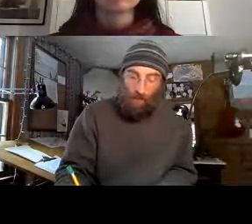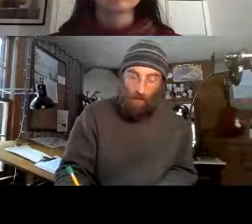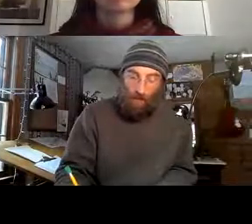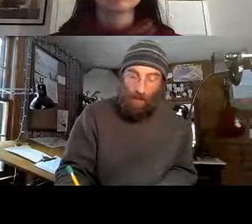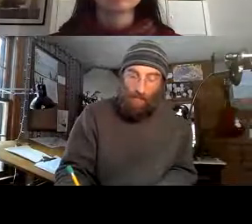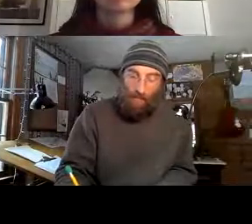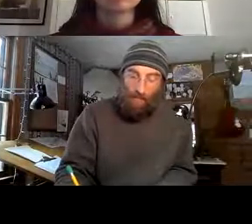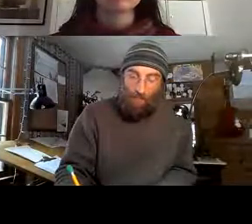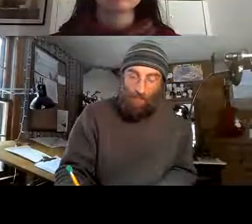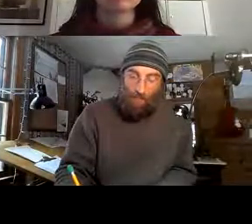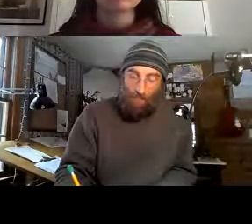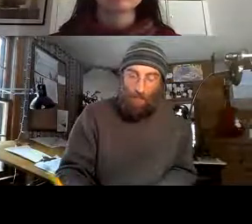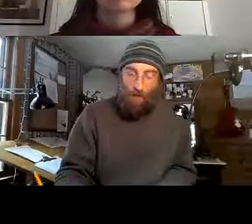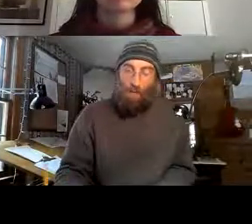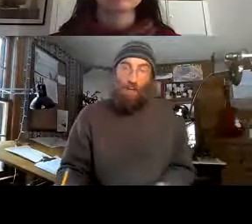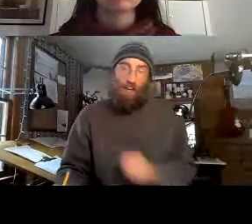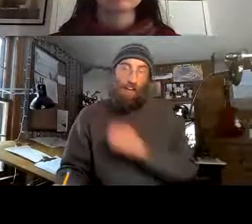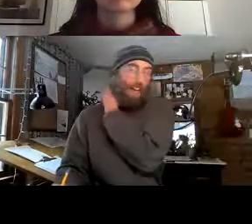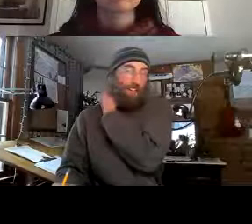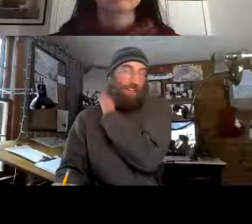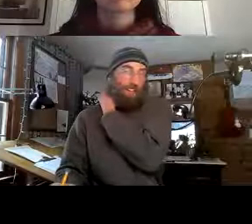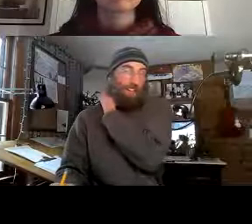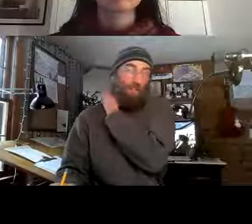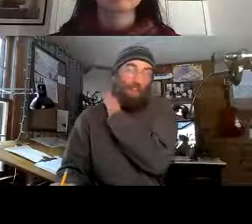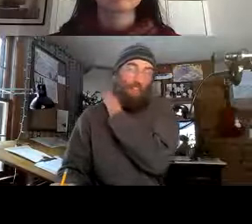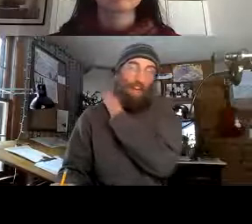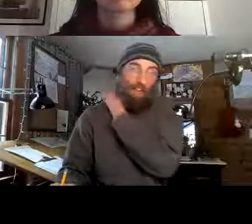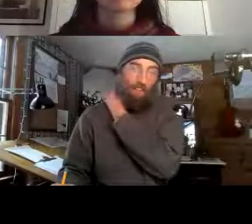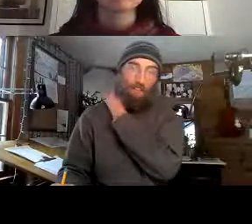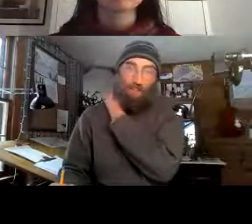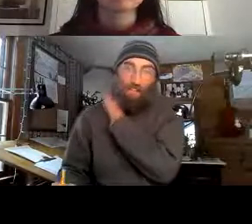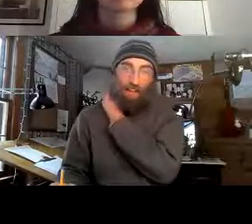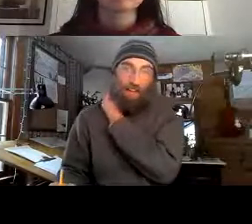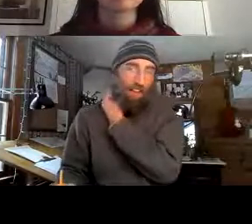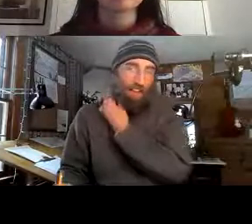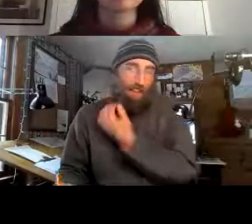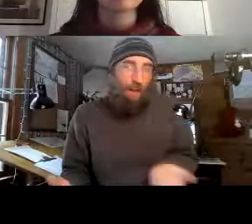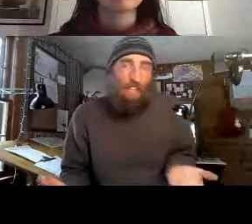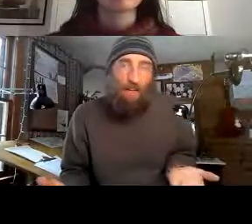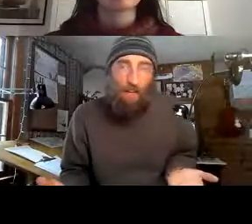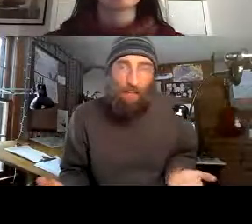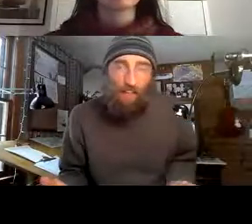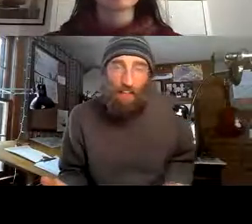So I added just, just on a whim one day, I added four little hairs to his head. I still have no idea what he looks like,